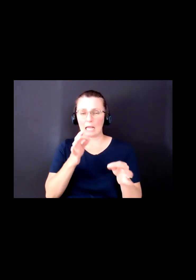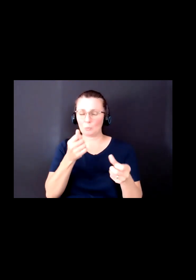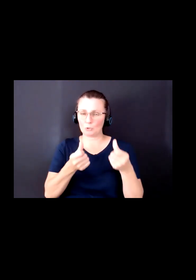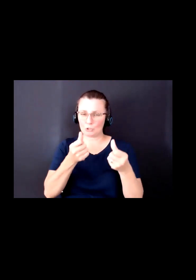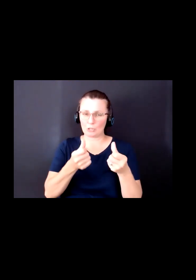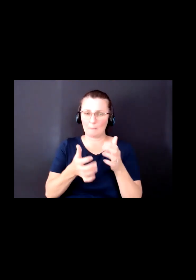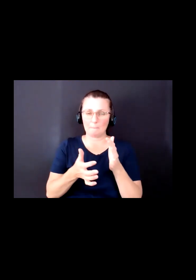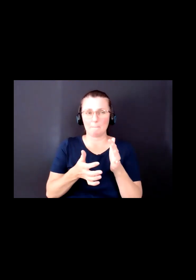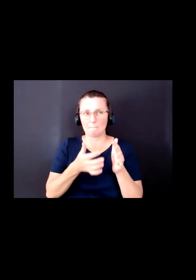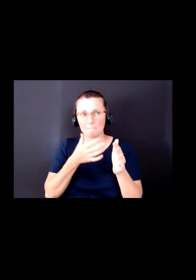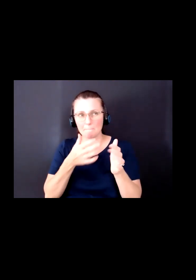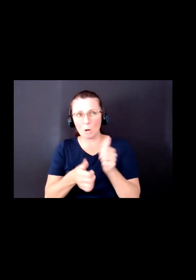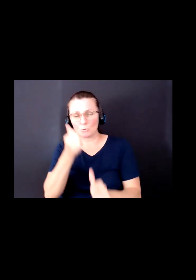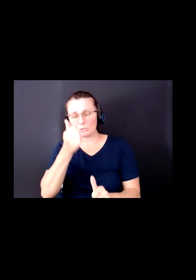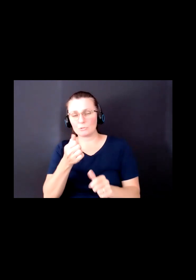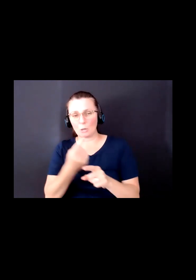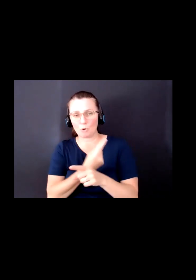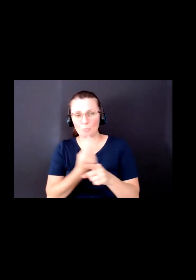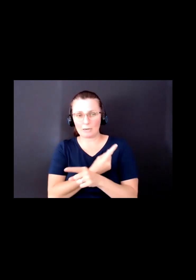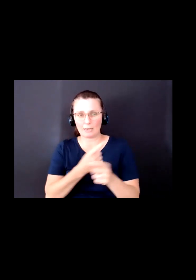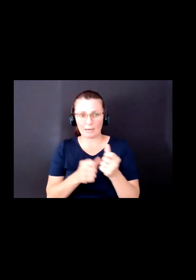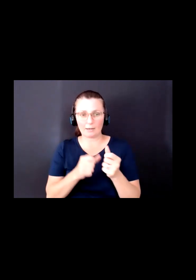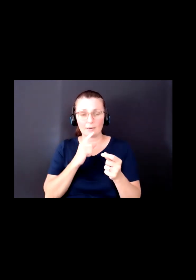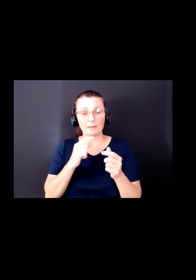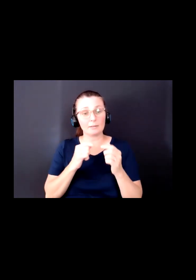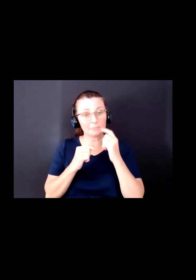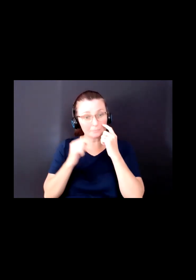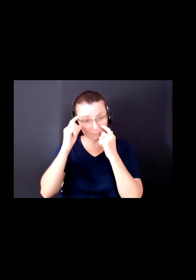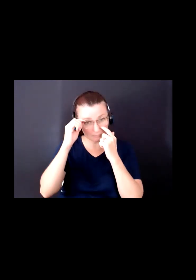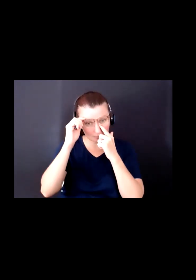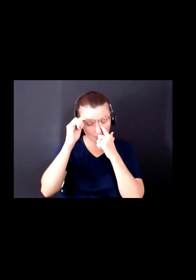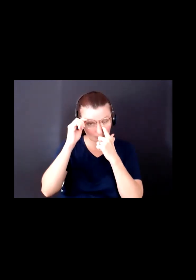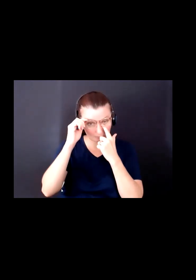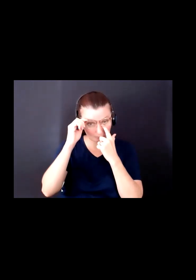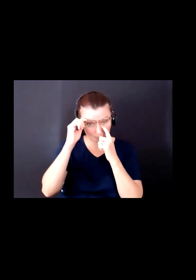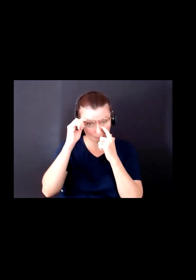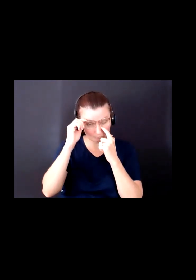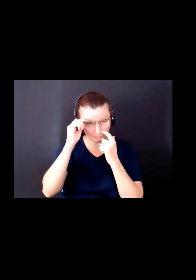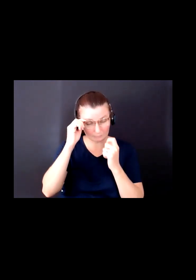obligations under ADA for Title II and Title III entities are different